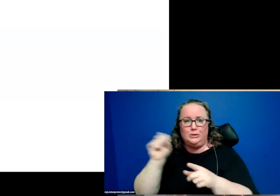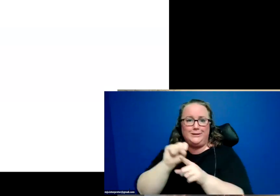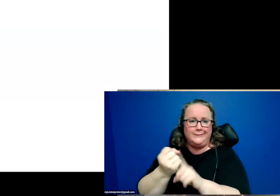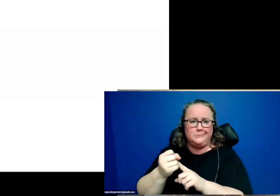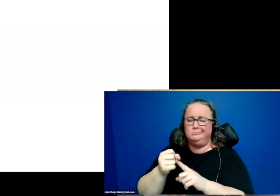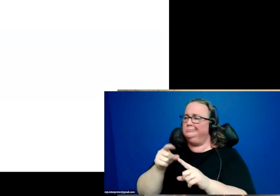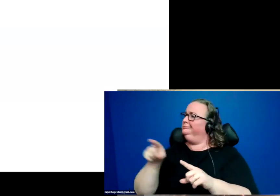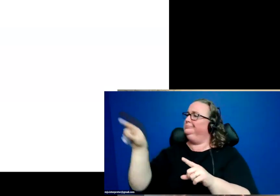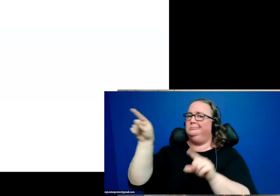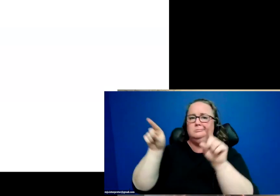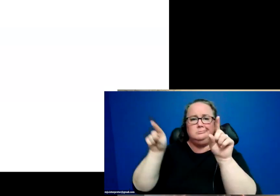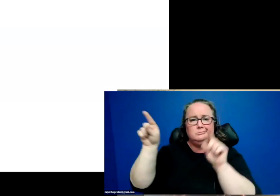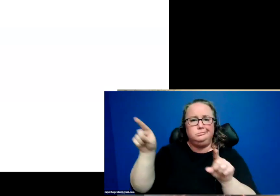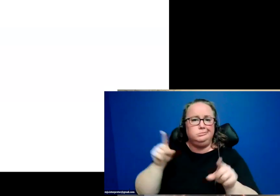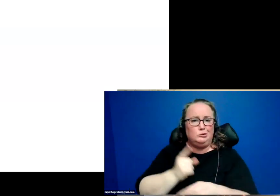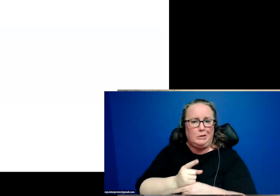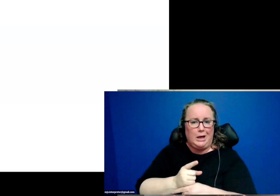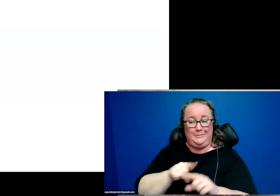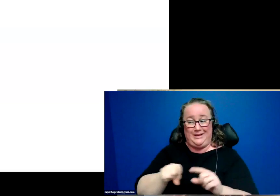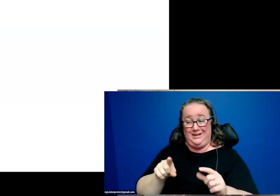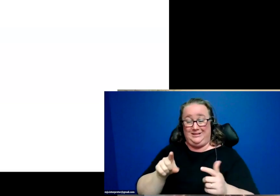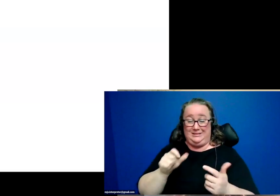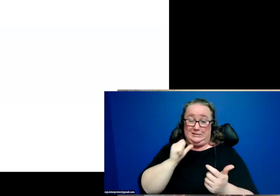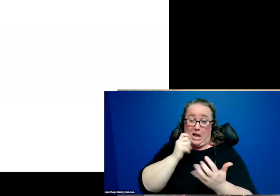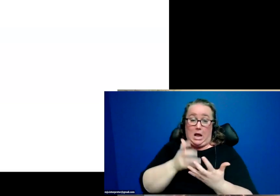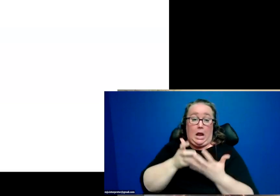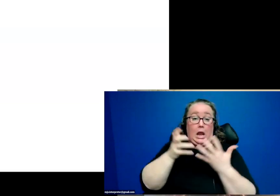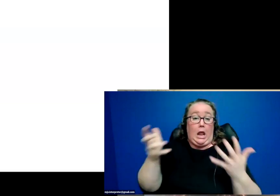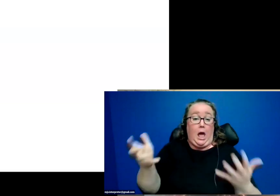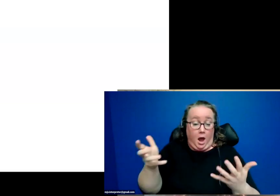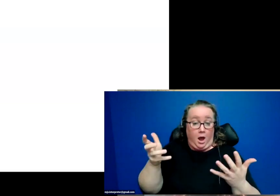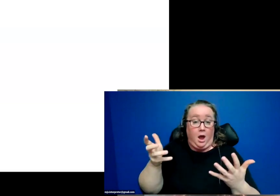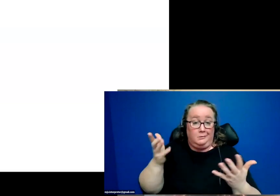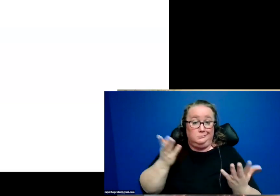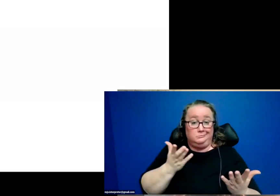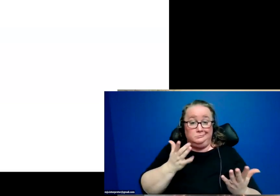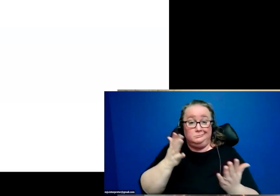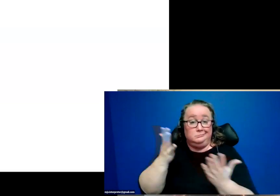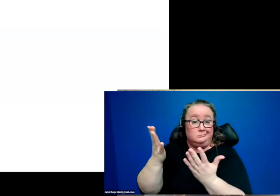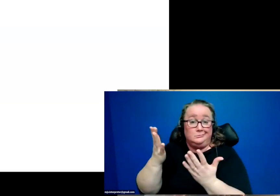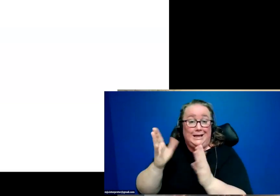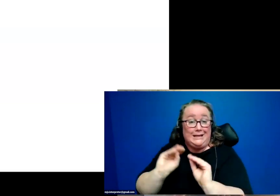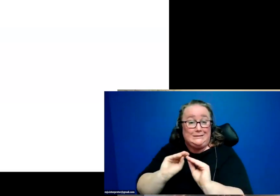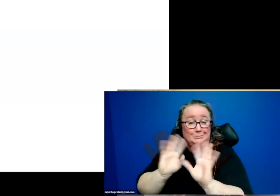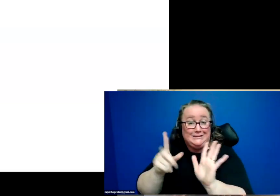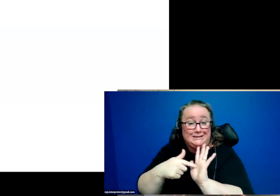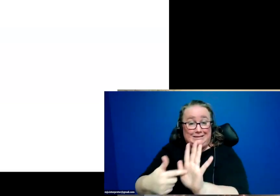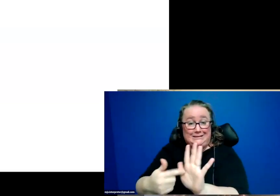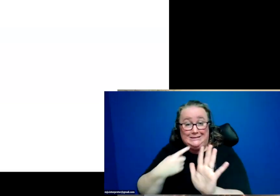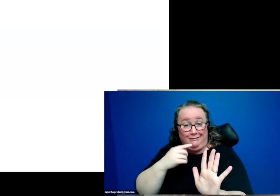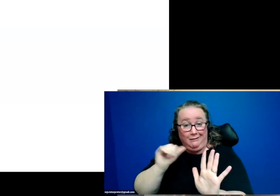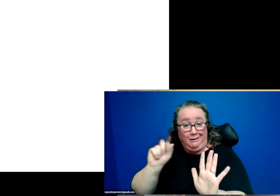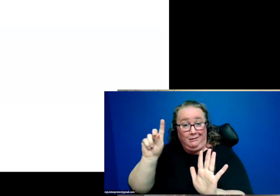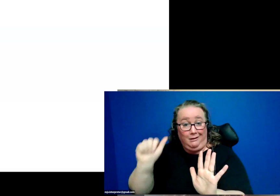And so while there hasn't been a ton of movement, essentially explicitly saying rather that the ADA is a defense.